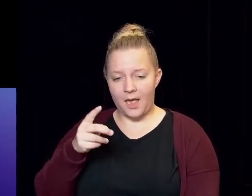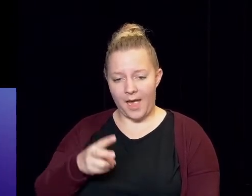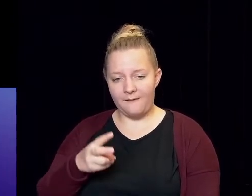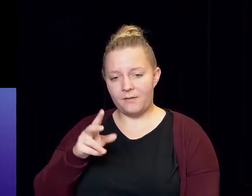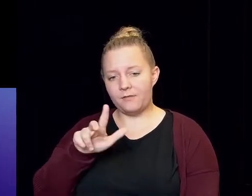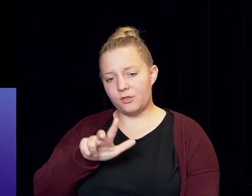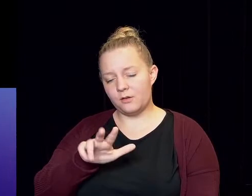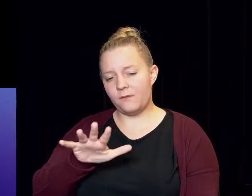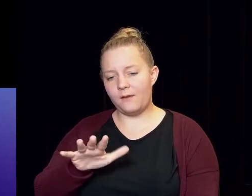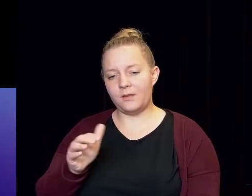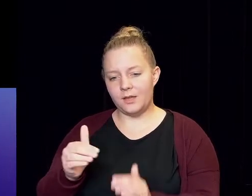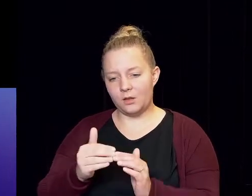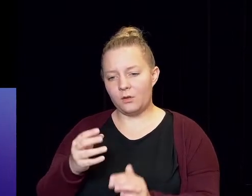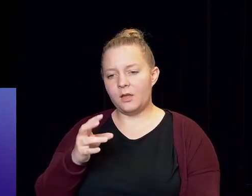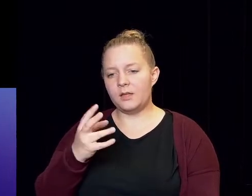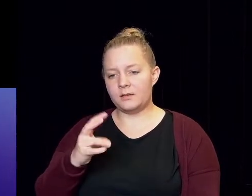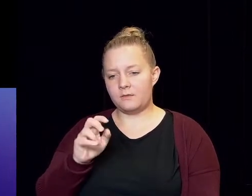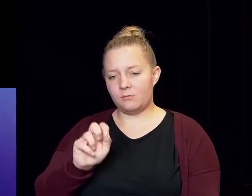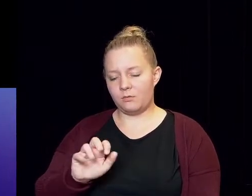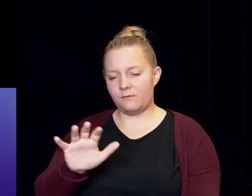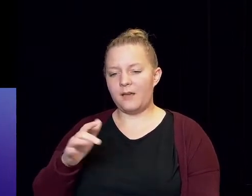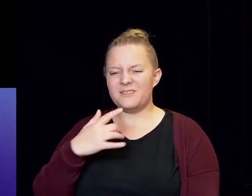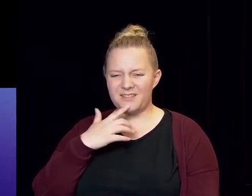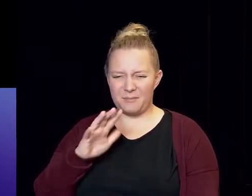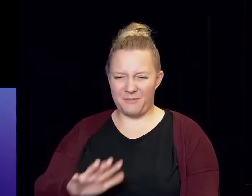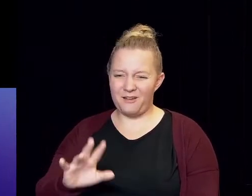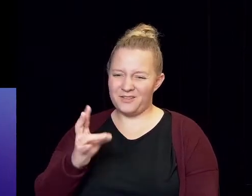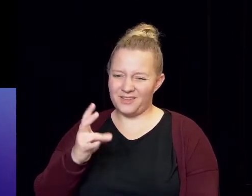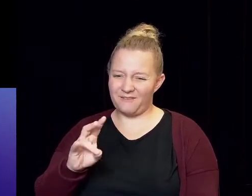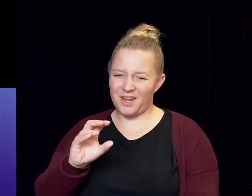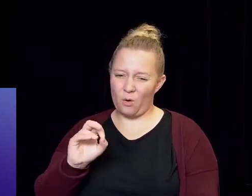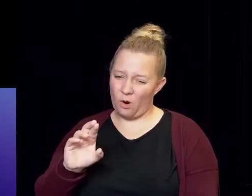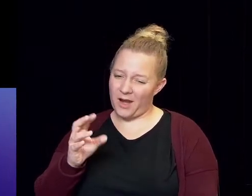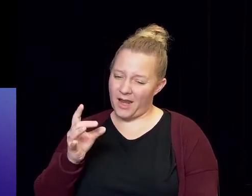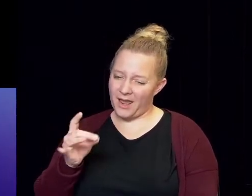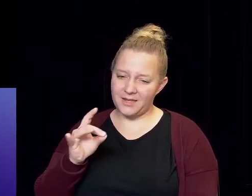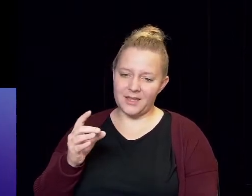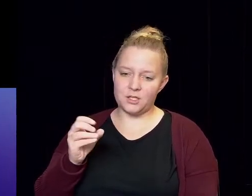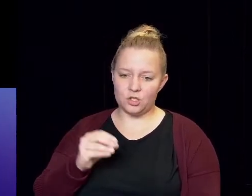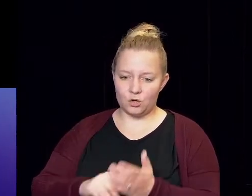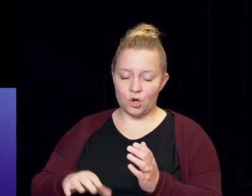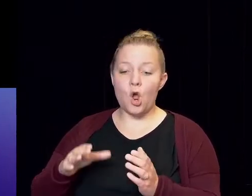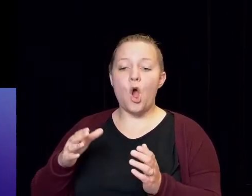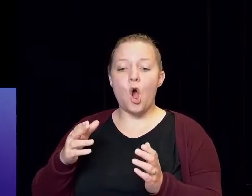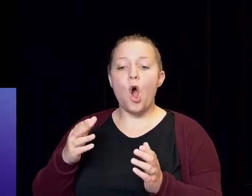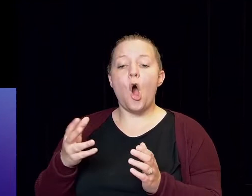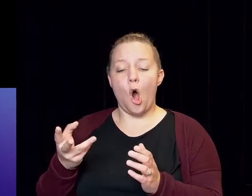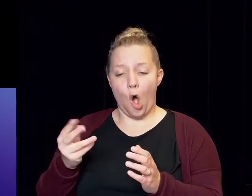which is 17.5. So, I just said about 17 or 18 students would own rabbits.